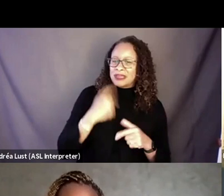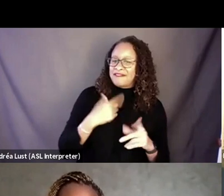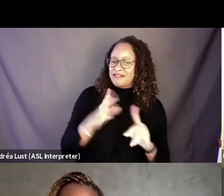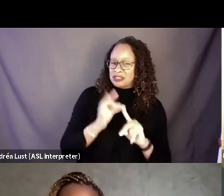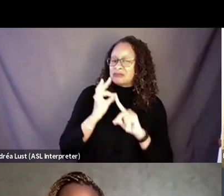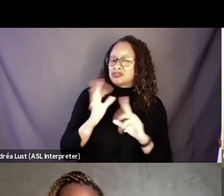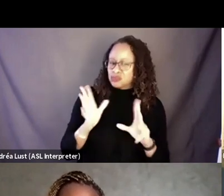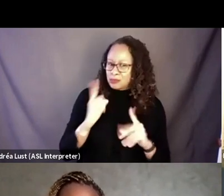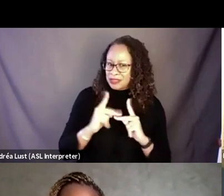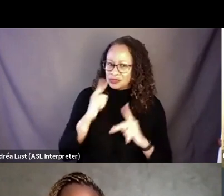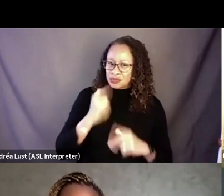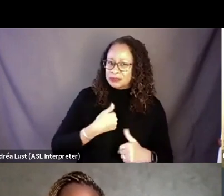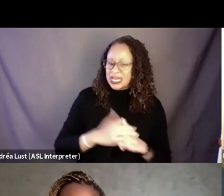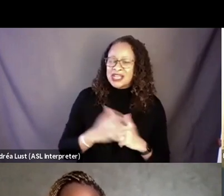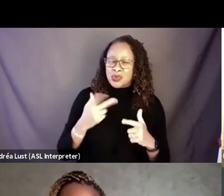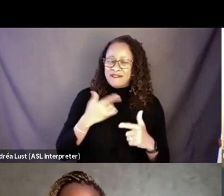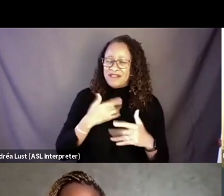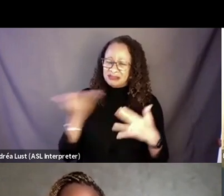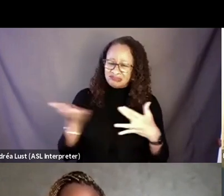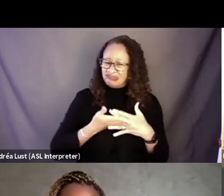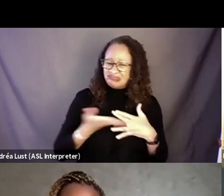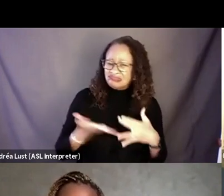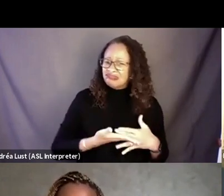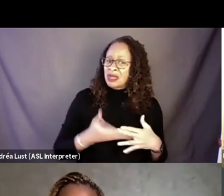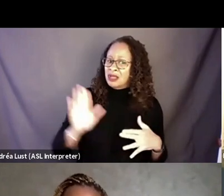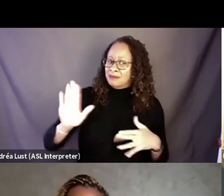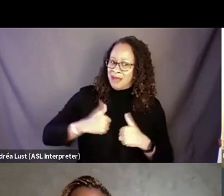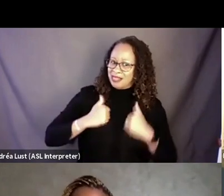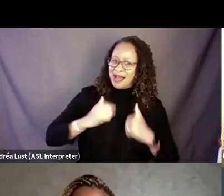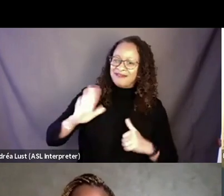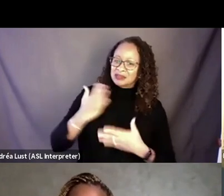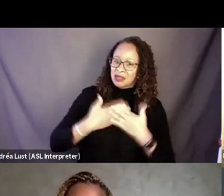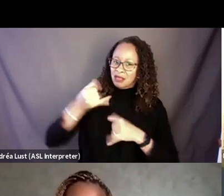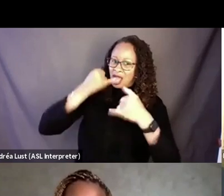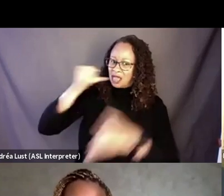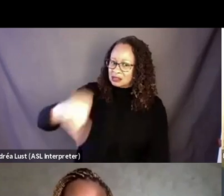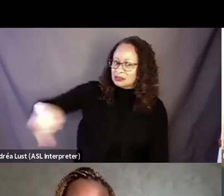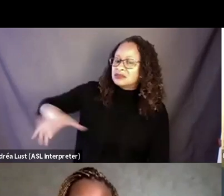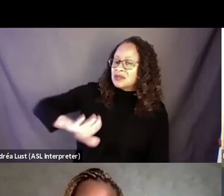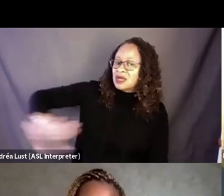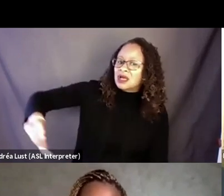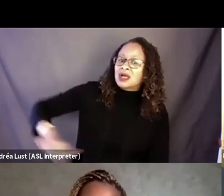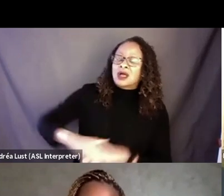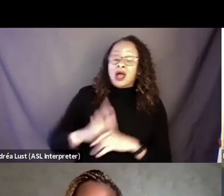So there were times where I told him you can't film that and later on when I watched the film was like shack